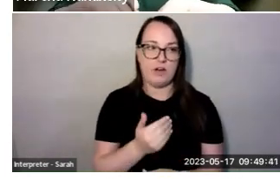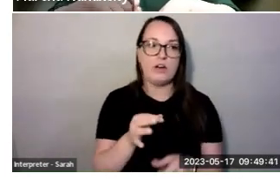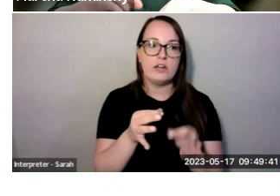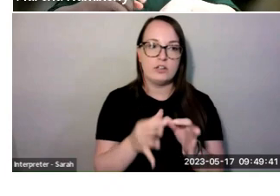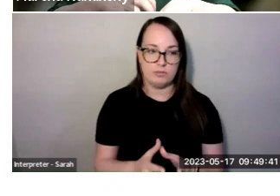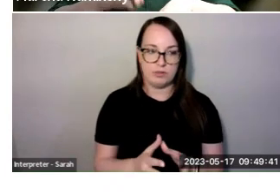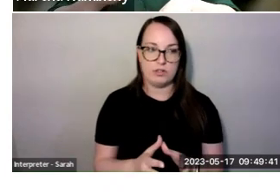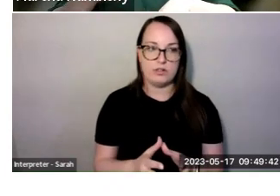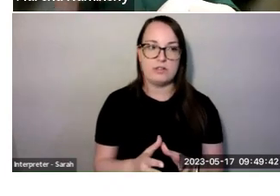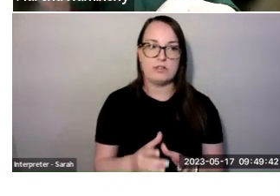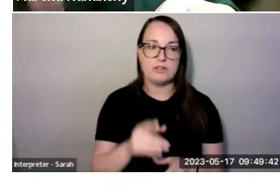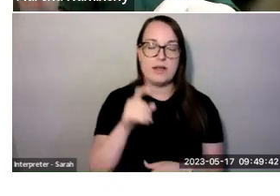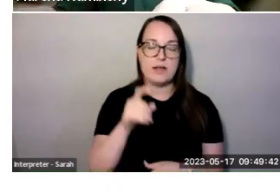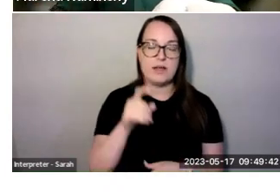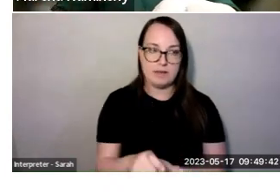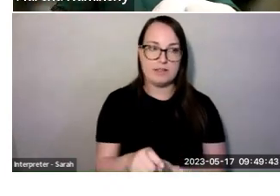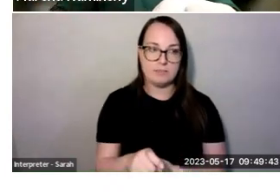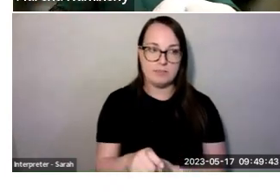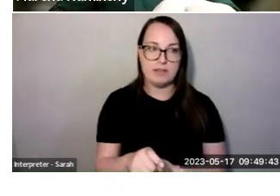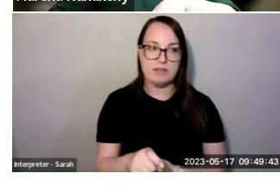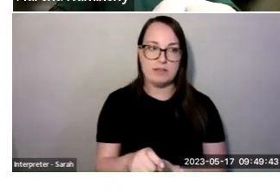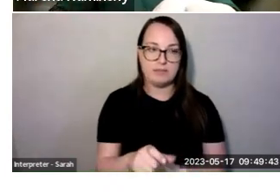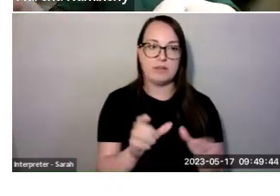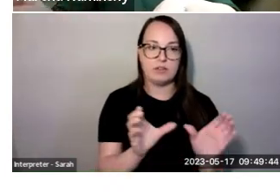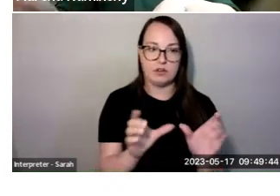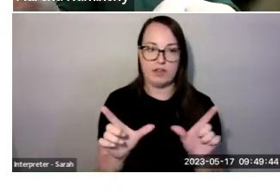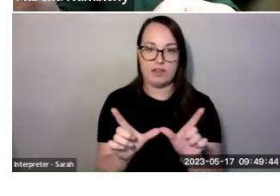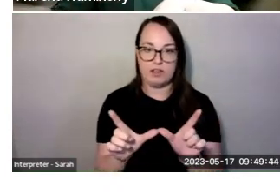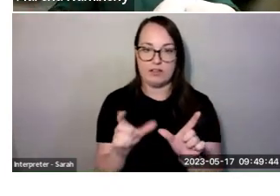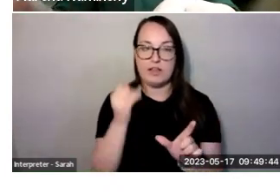specifically, with DEAF, Inc. , all of our interpreters must be